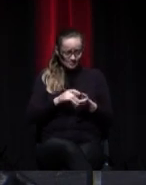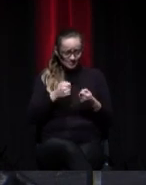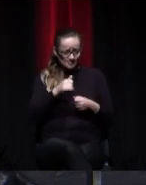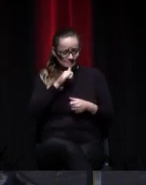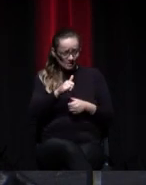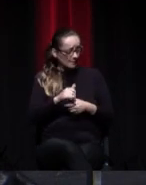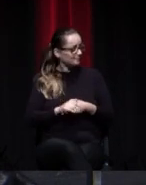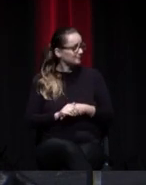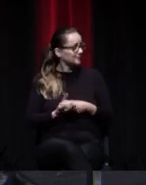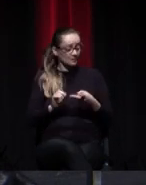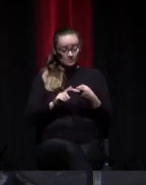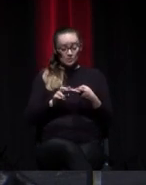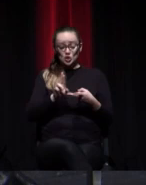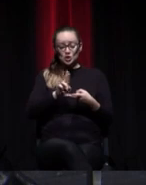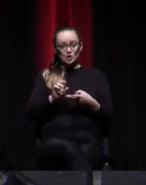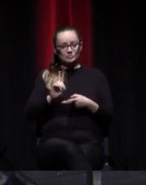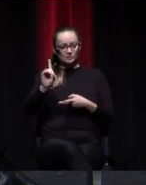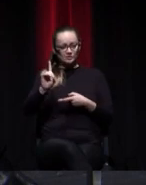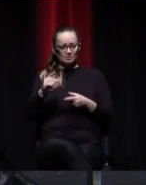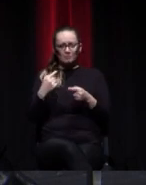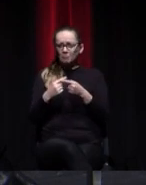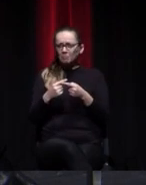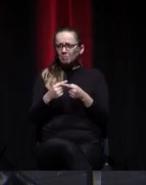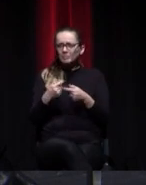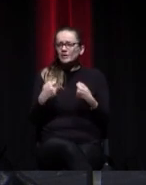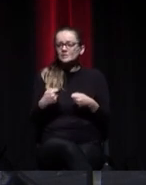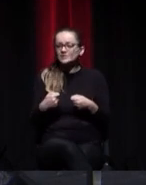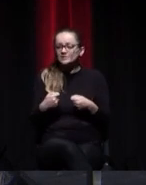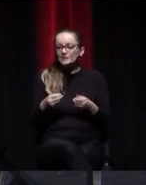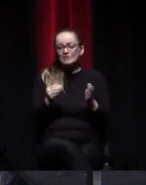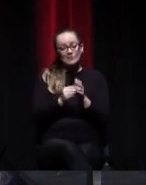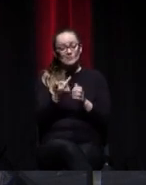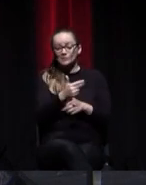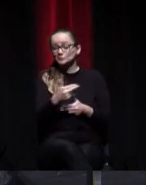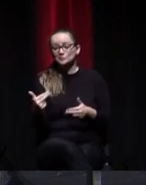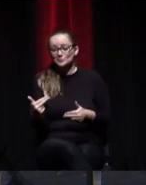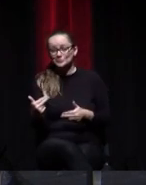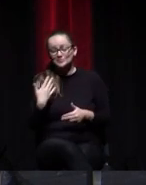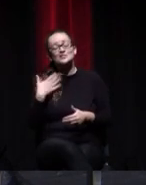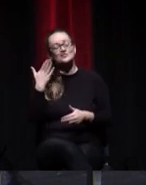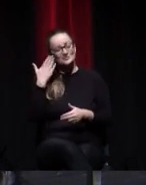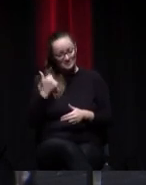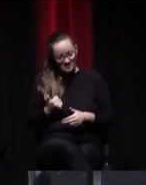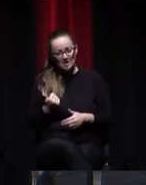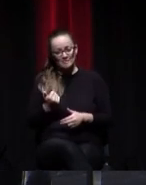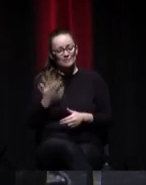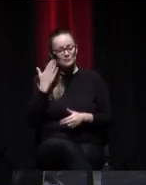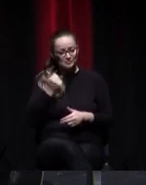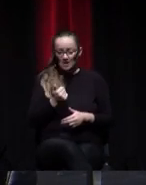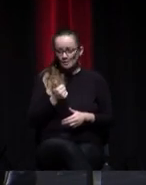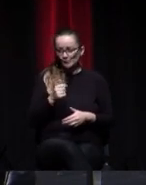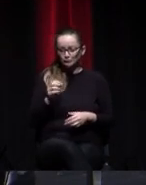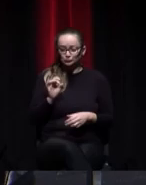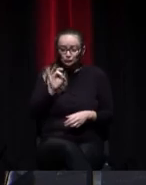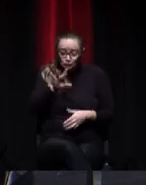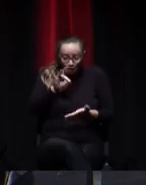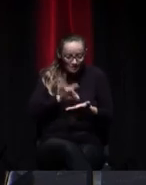Why there has to be God? Because there's something missing. We know it isn't enough the truth, truth alone,